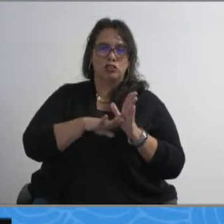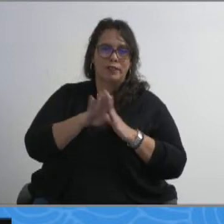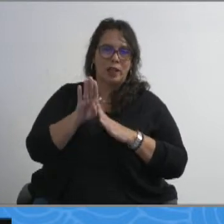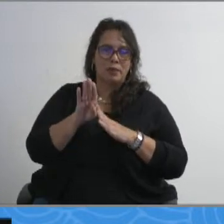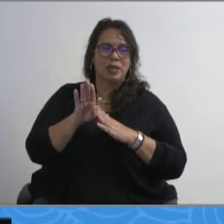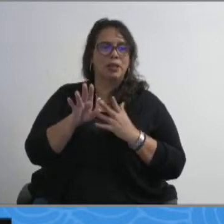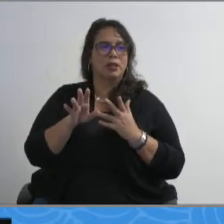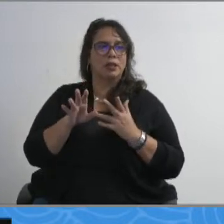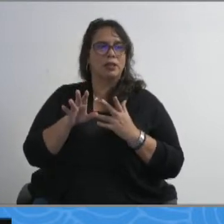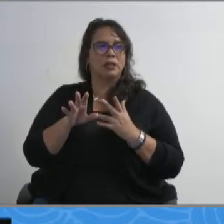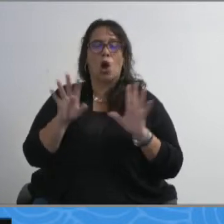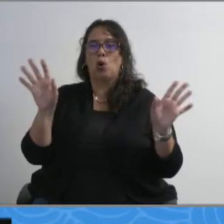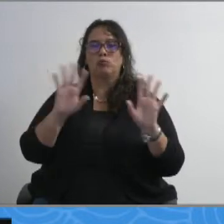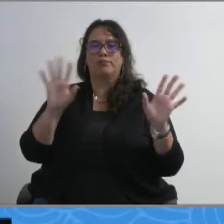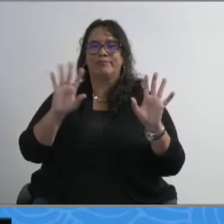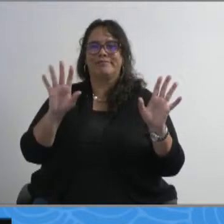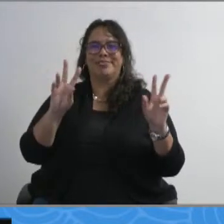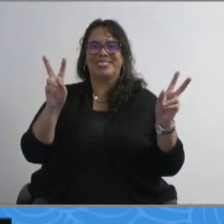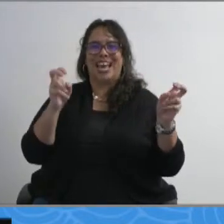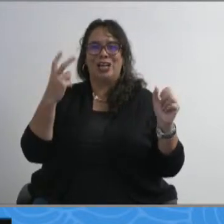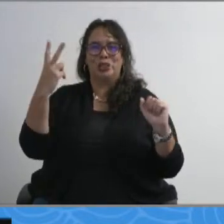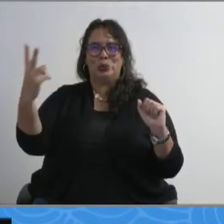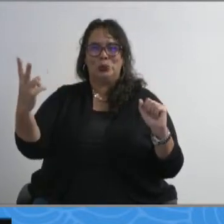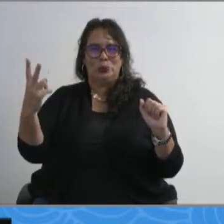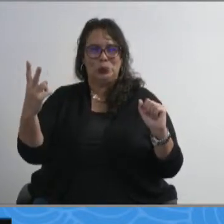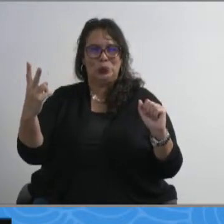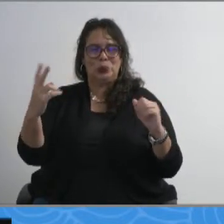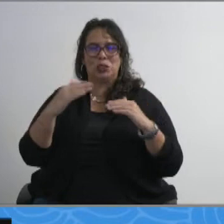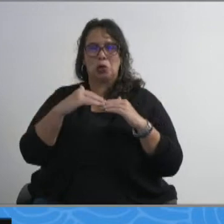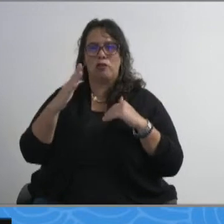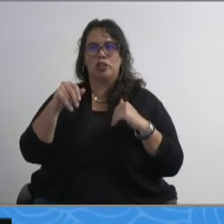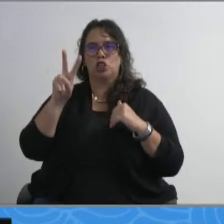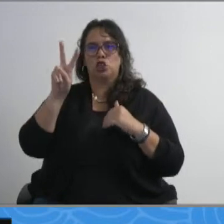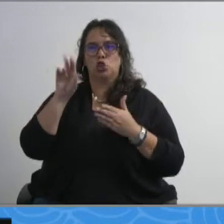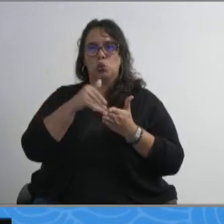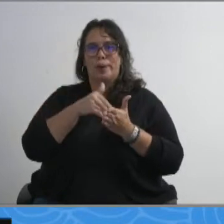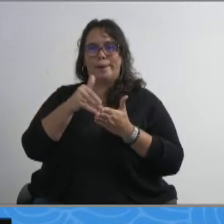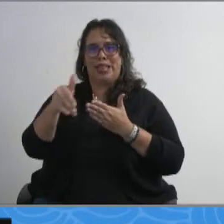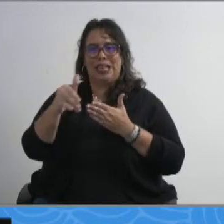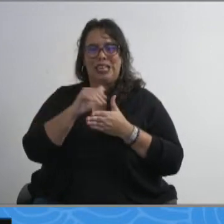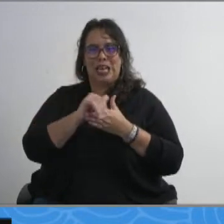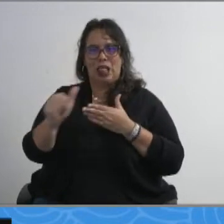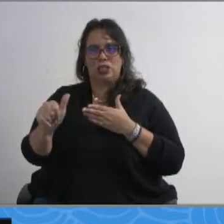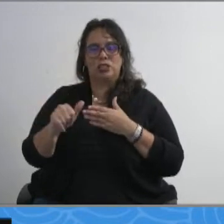Oh, by the way, Title II is about 2, a little over $2 million. Professional development,